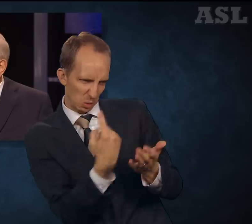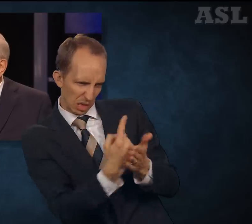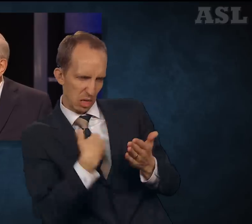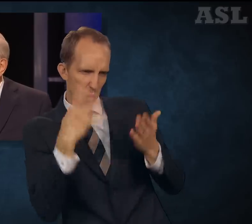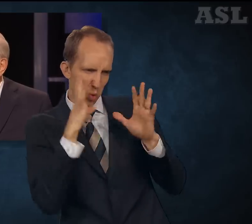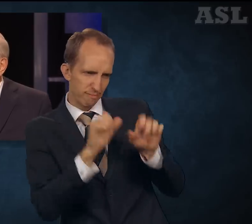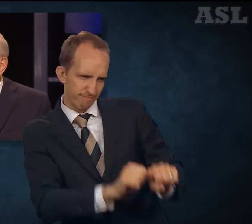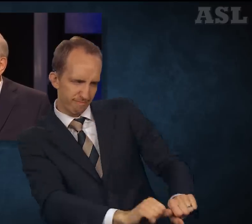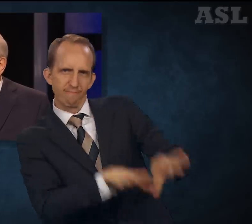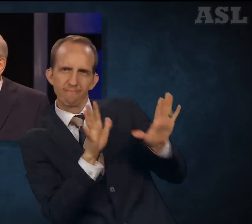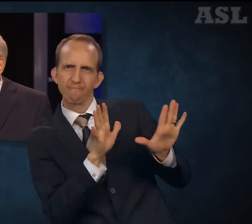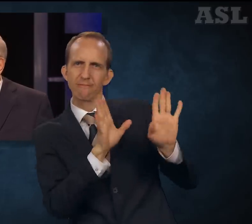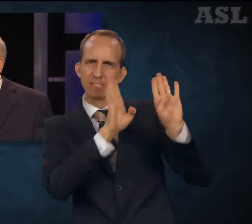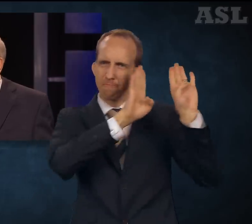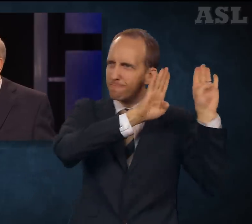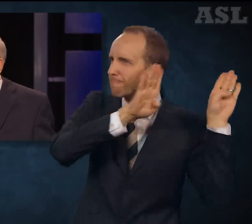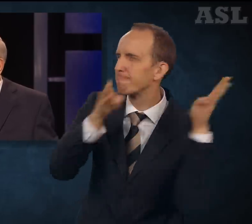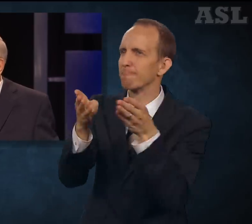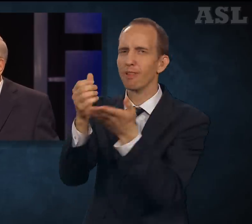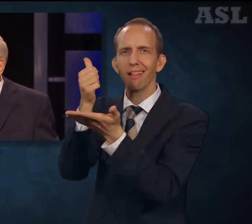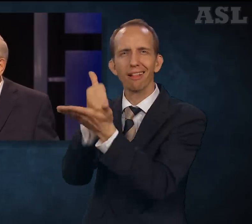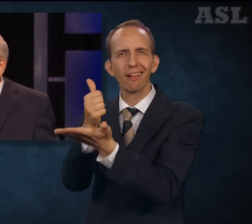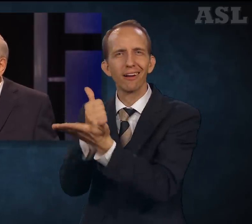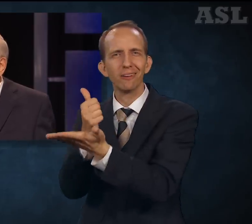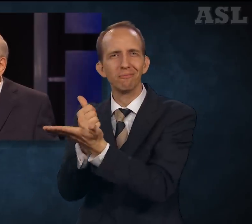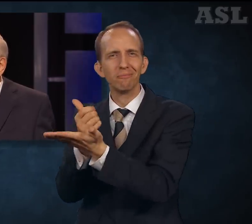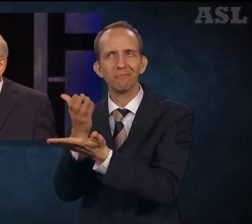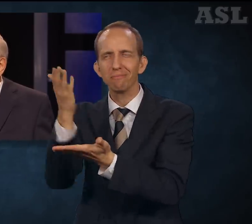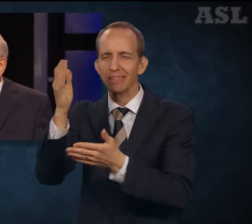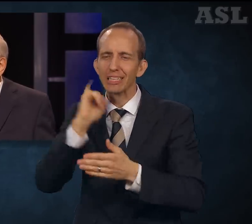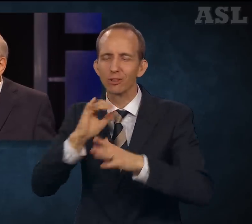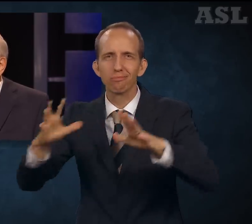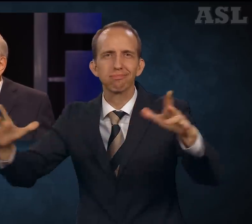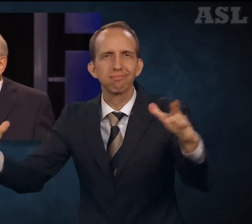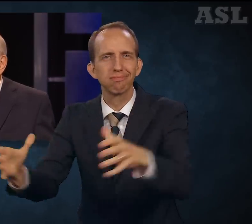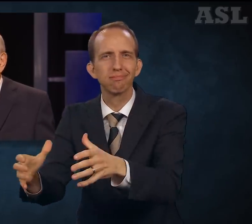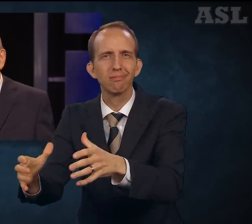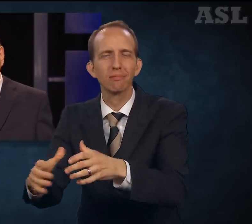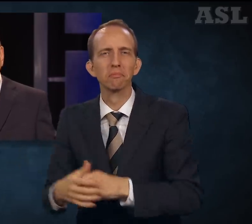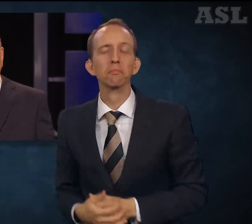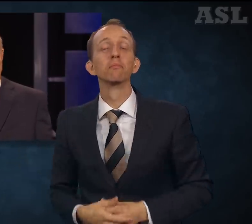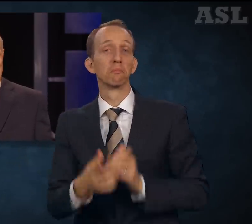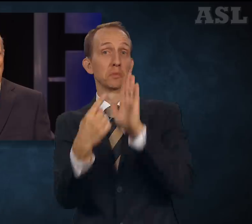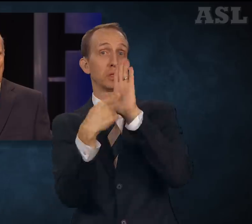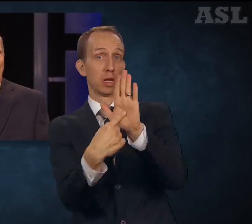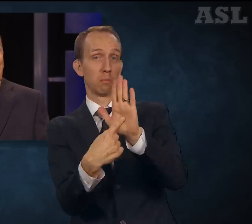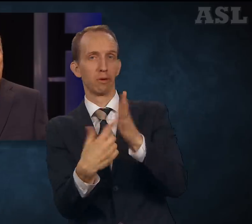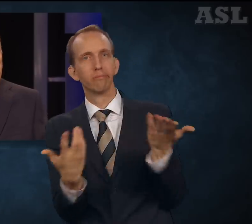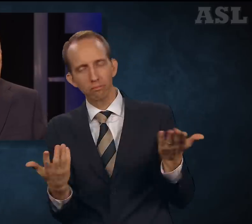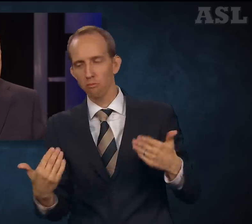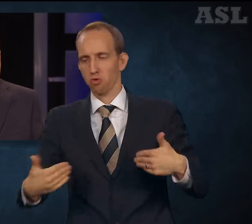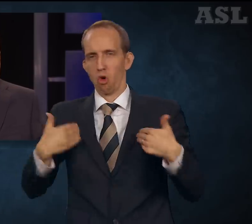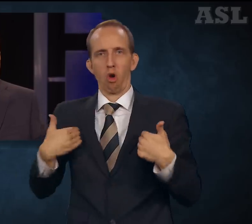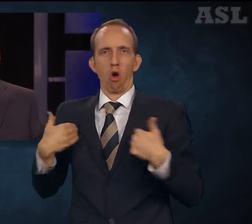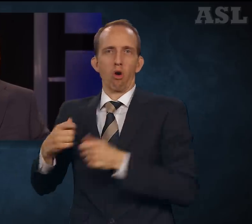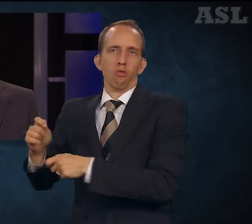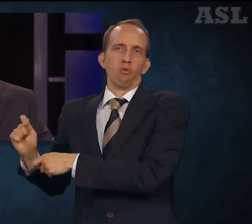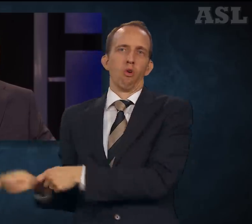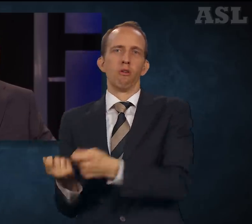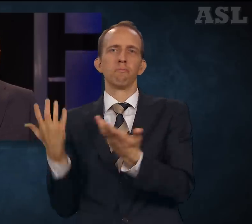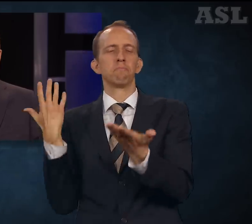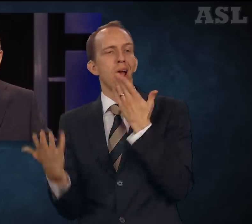WHAT YOU CAN DO INSTEAD TO